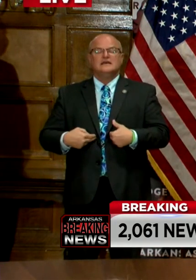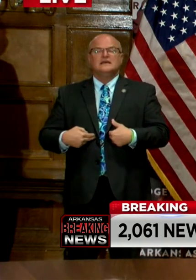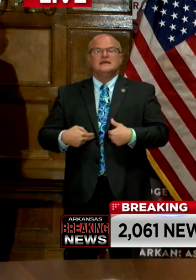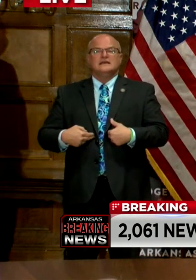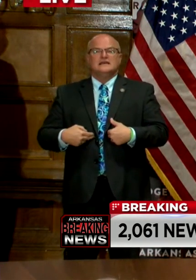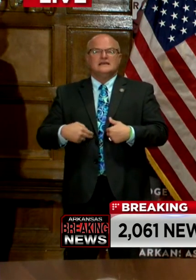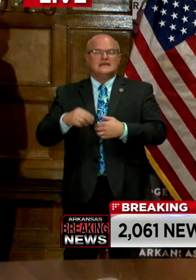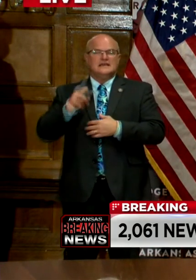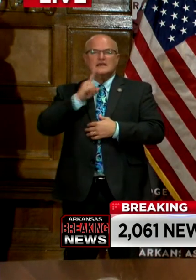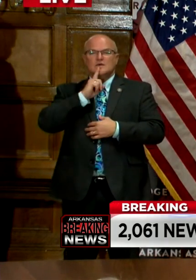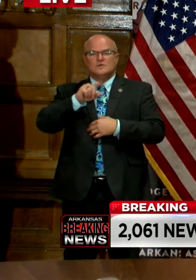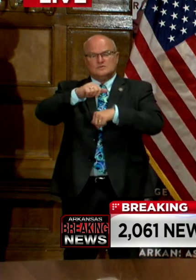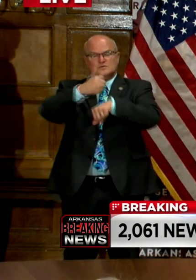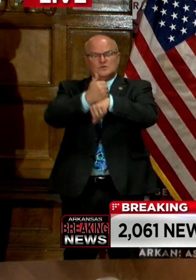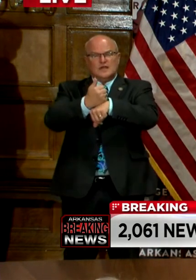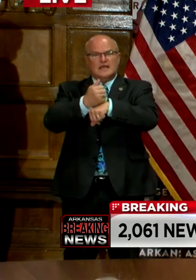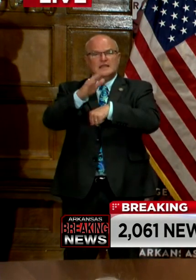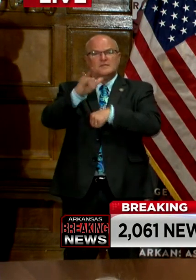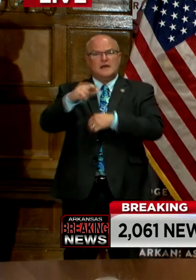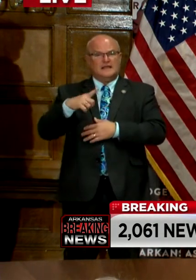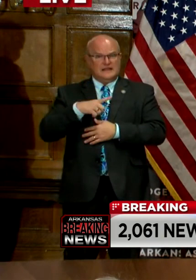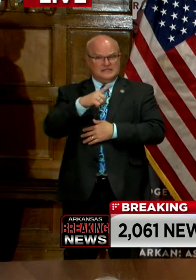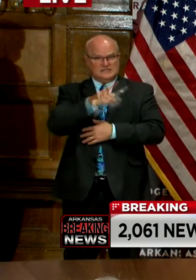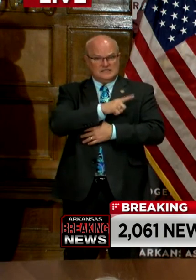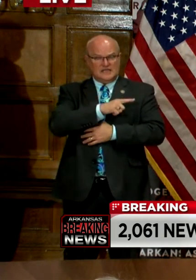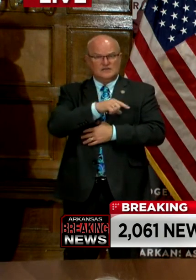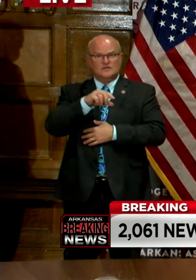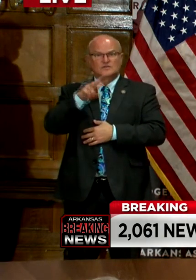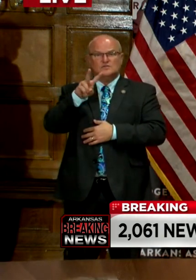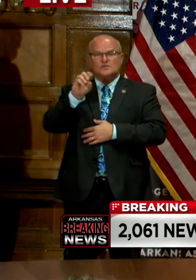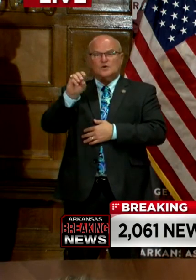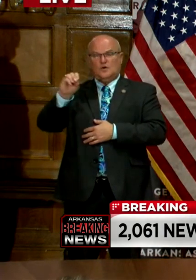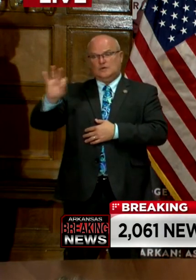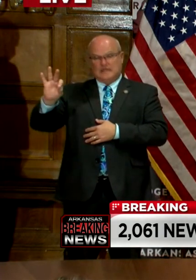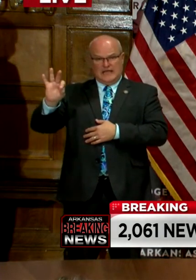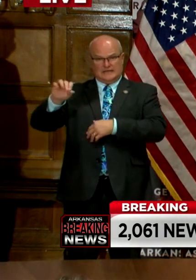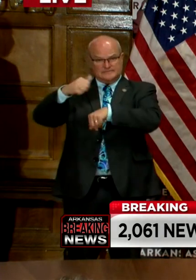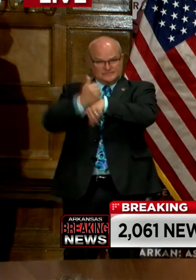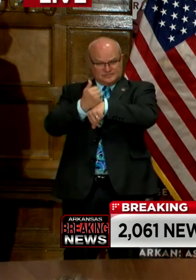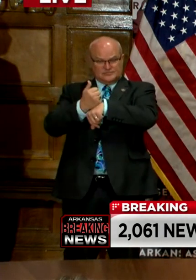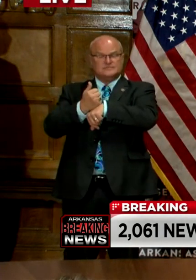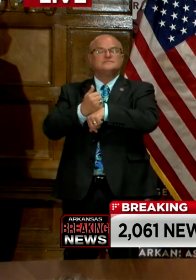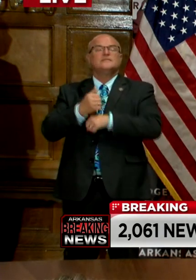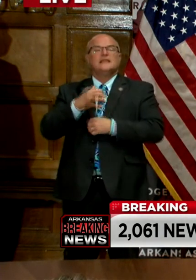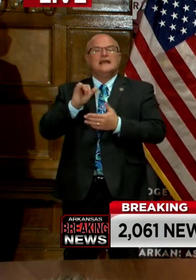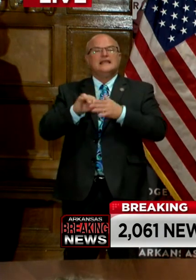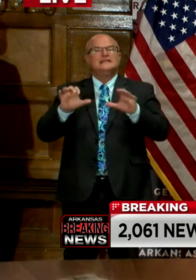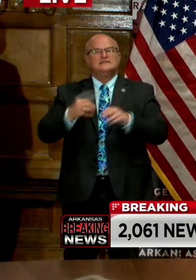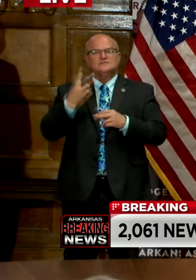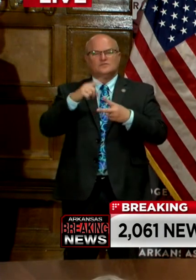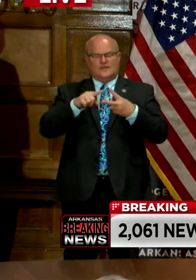IT'S A SYSTEM SET UP, HOUSED IN THE DEPARTMENT OF HEALTH. IT'S STATUTORY.